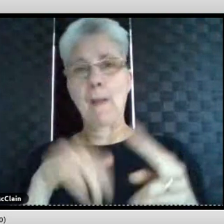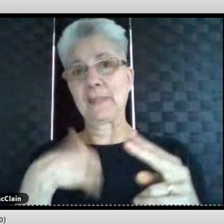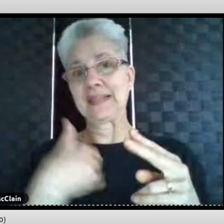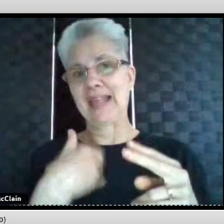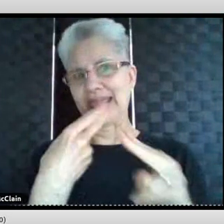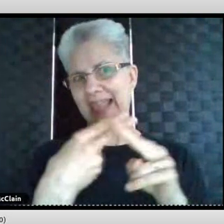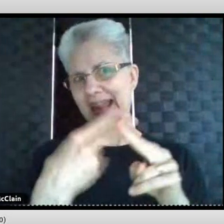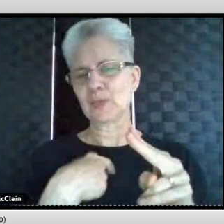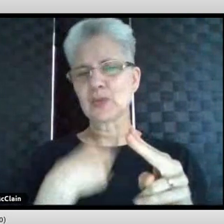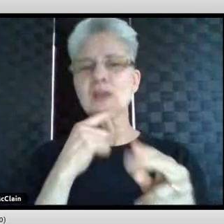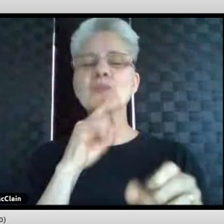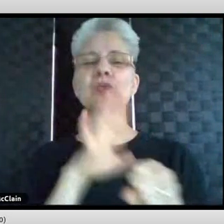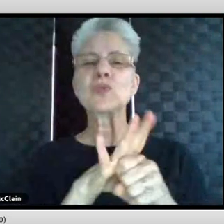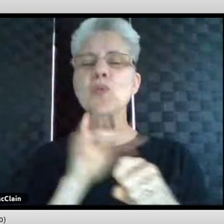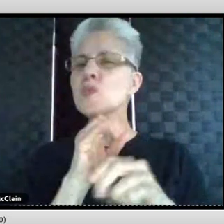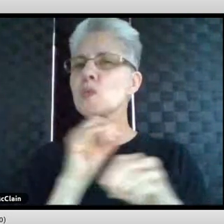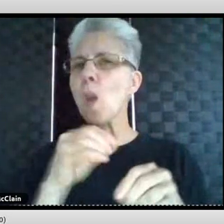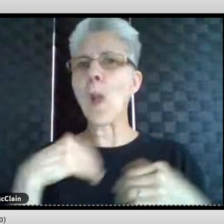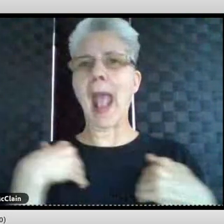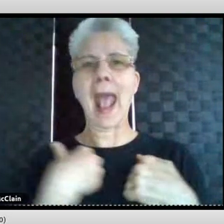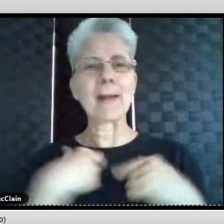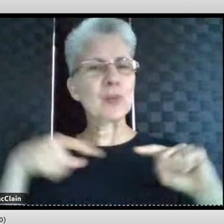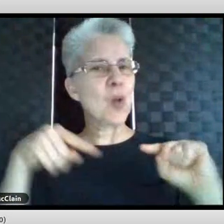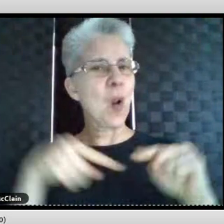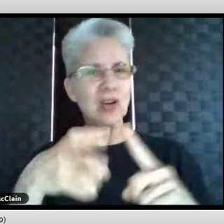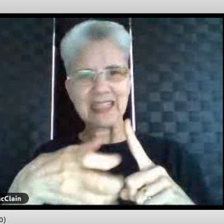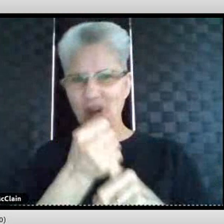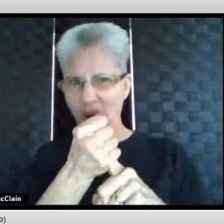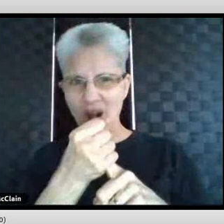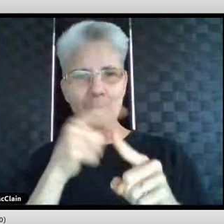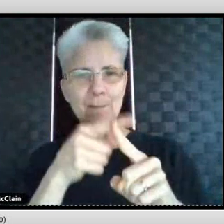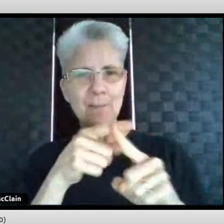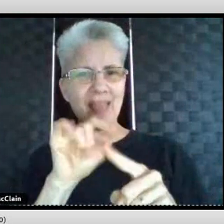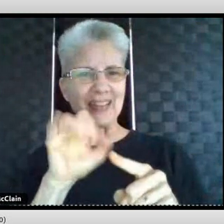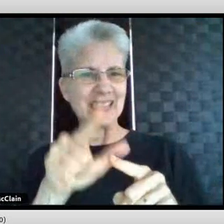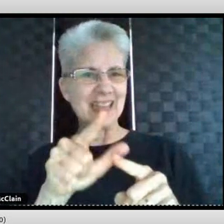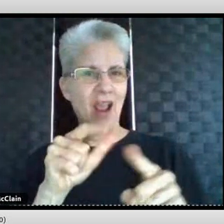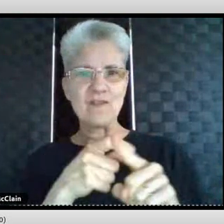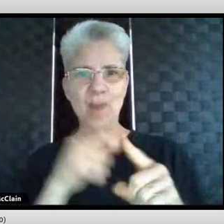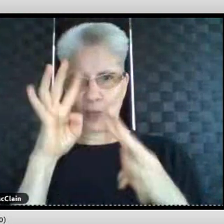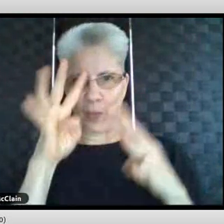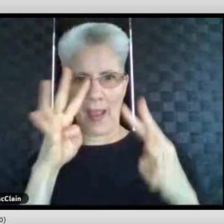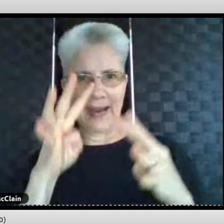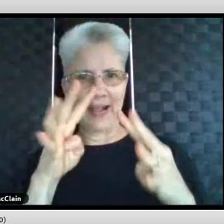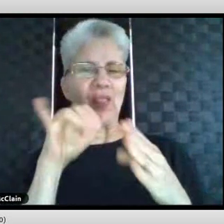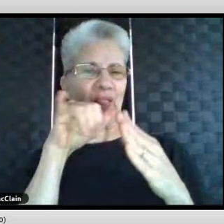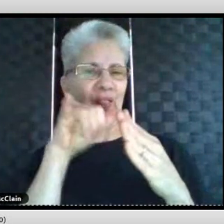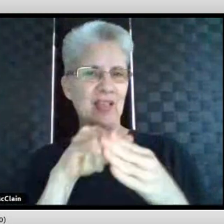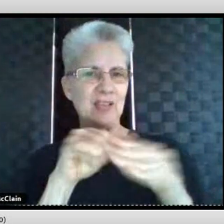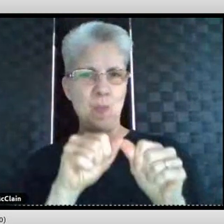So let me just assure you that no animals have been harmed in the creation of this webinar called "Catch 'Em By The Tail."